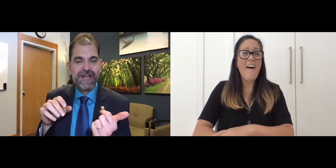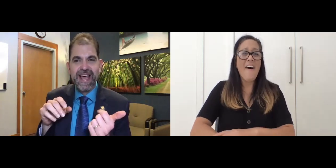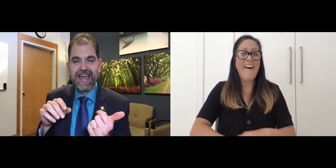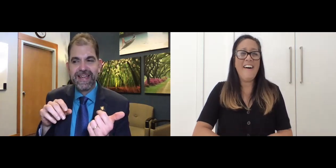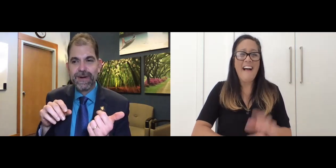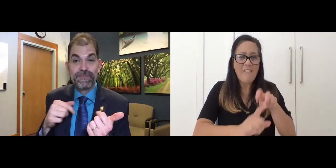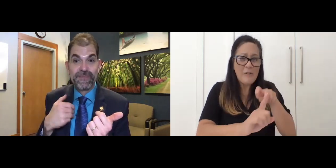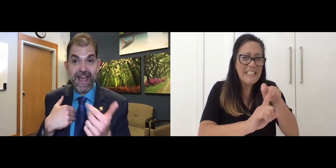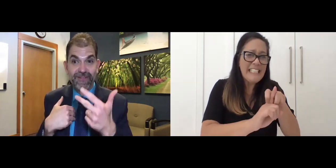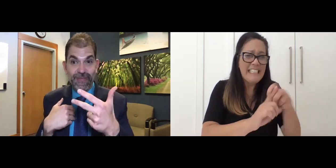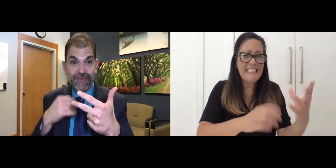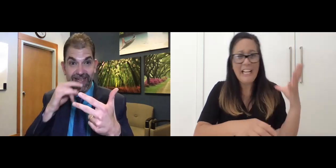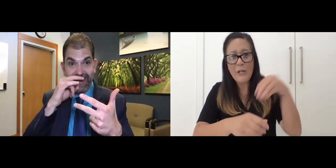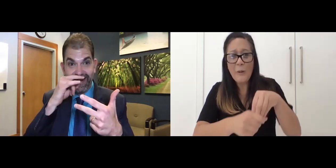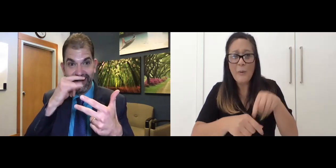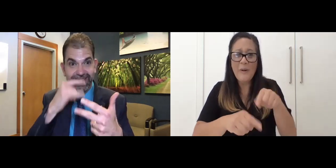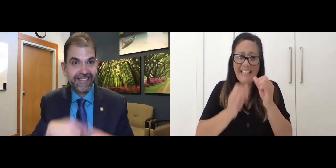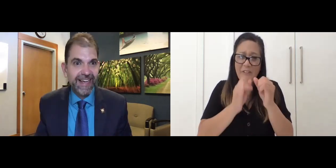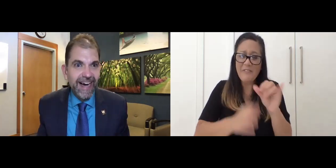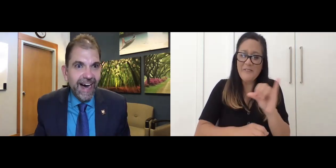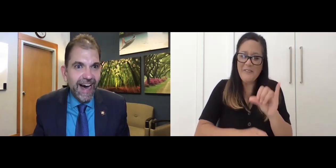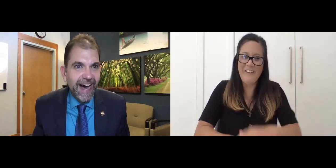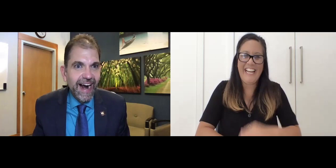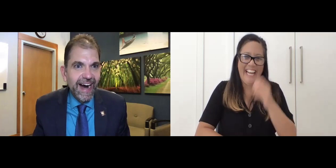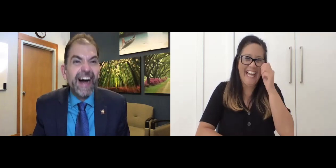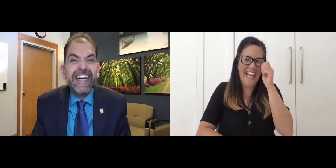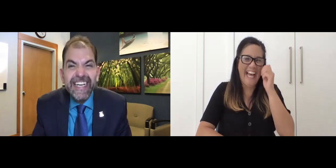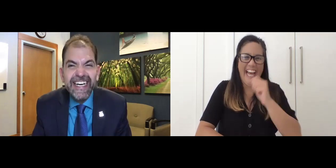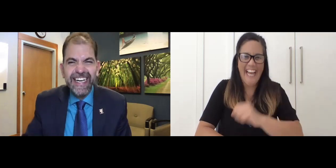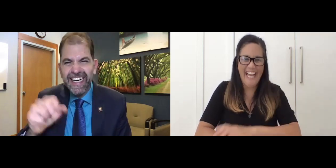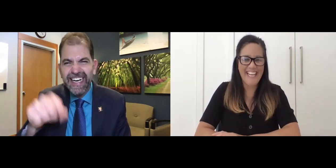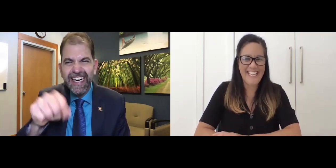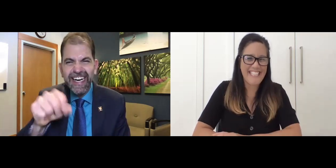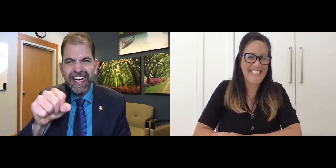So we should get her involved in this interview as well.